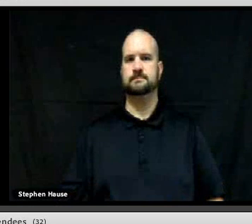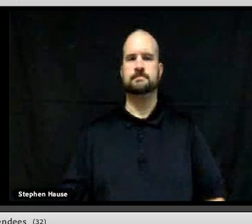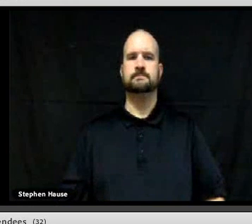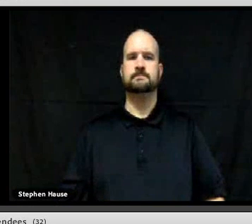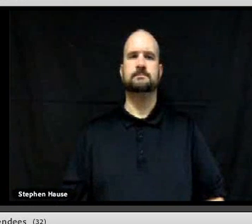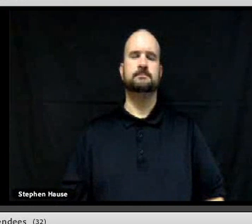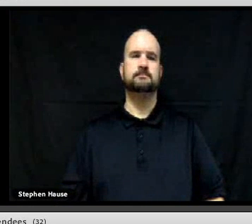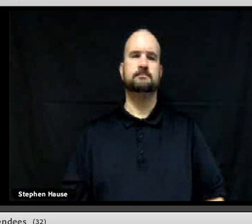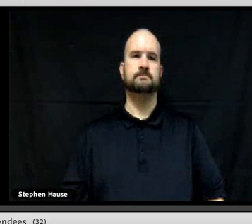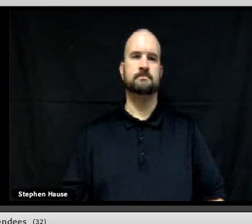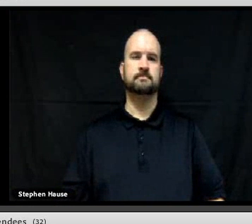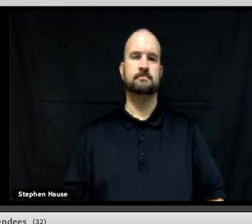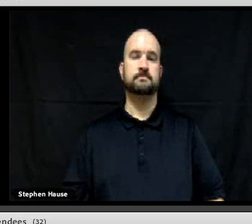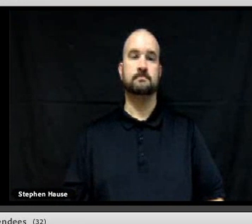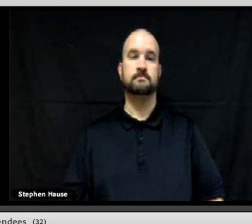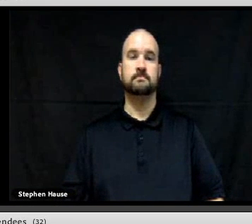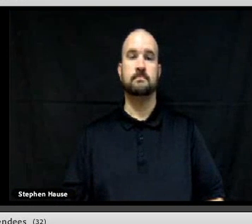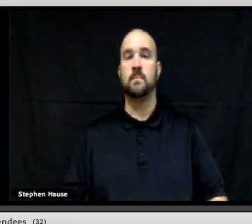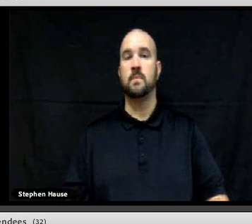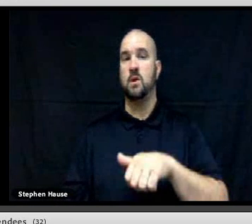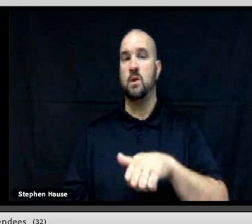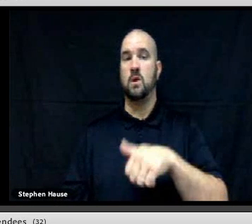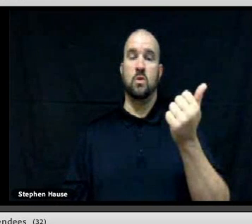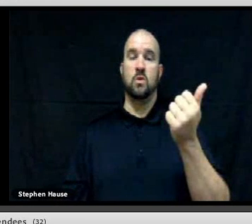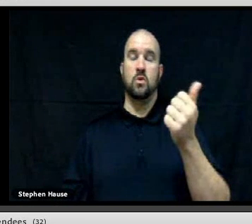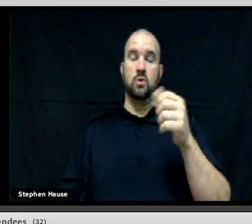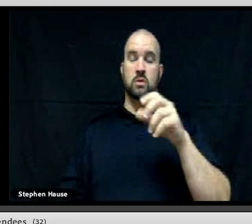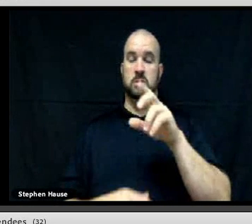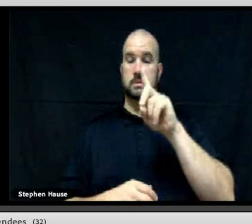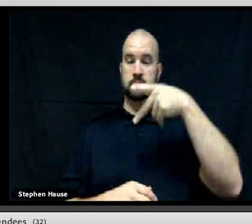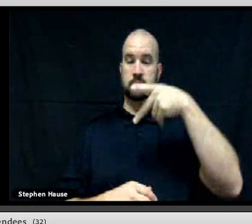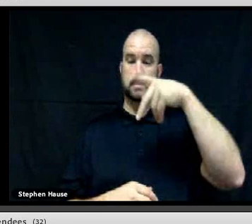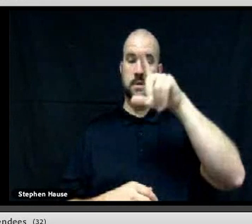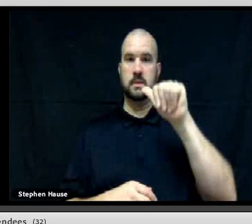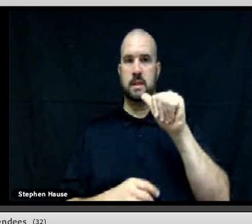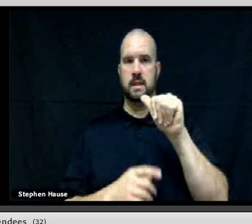Another thing that DPLA works towards is, um, their e-books projects.